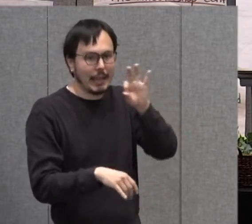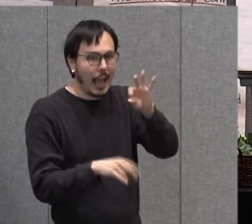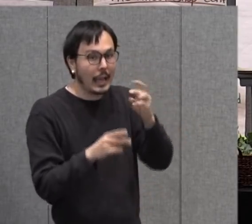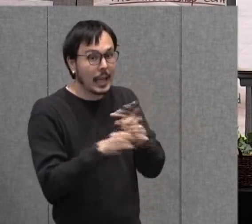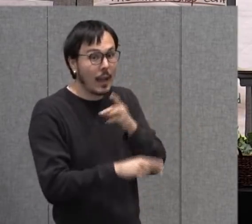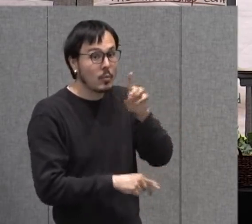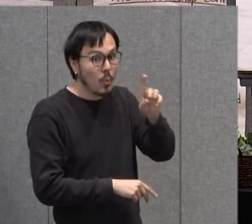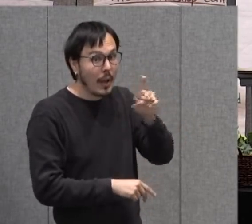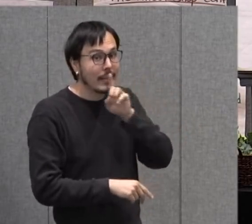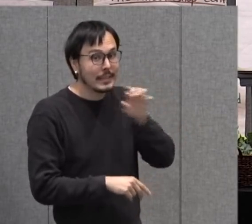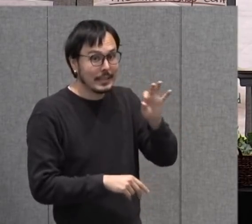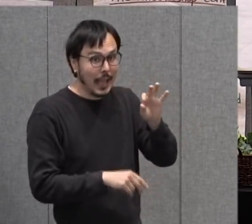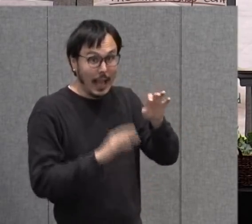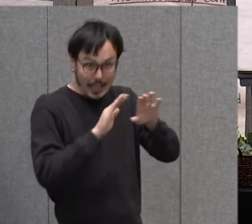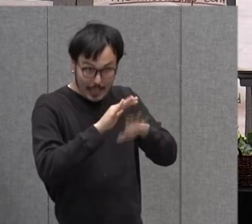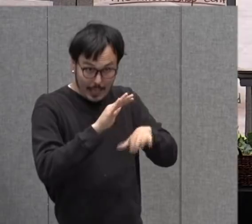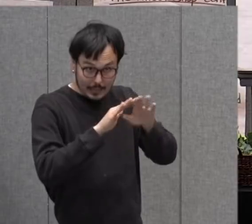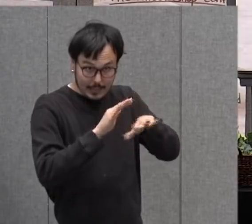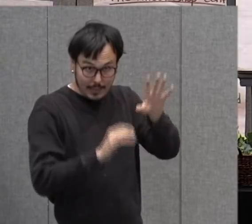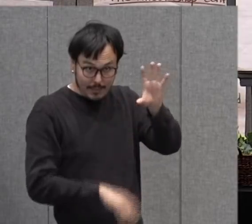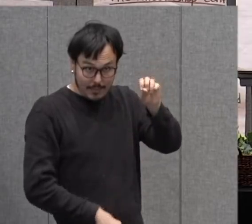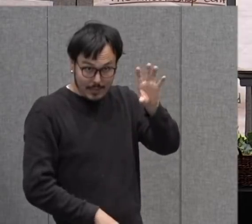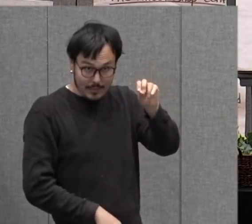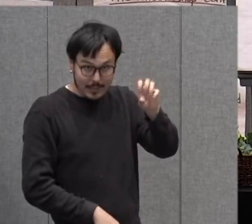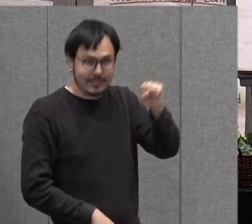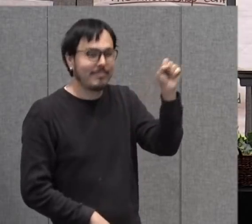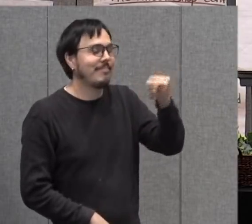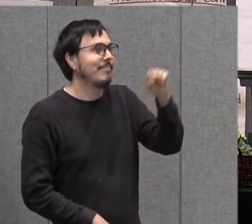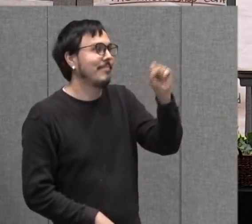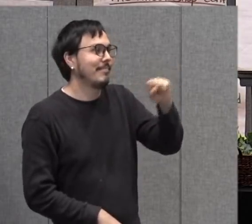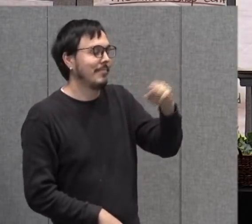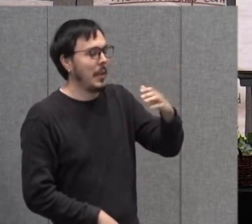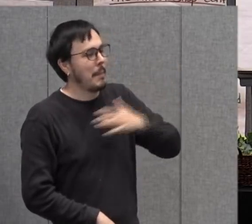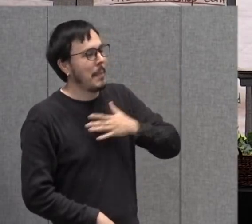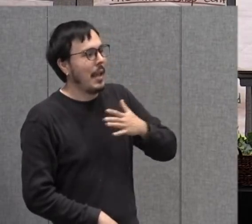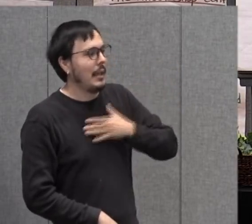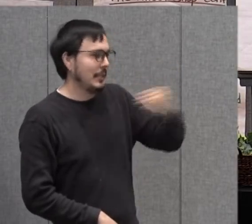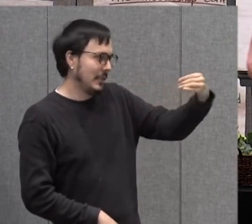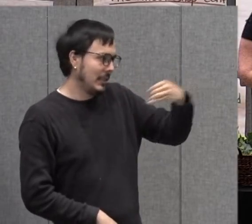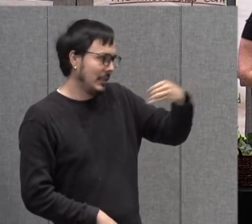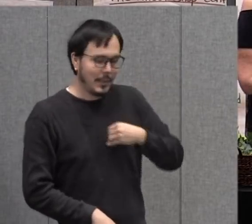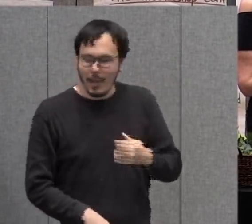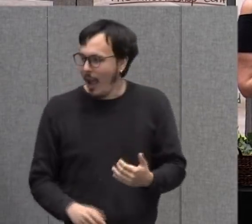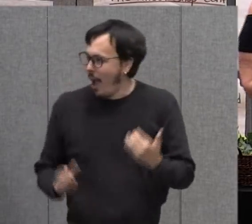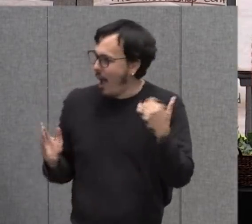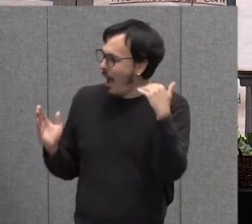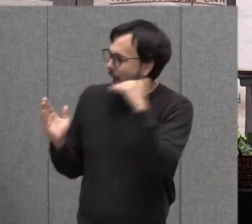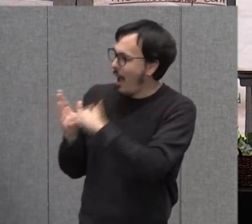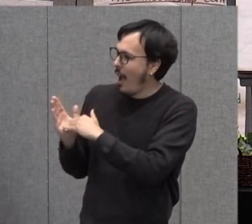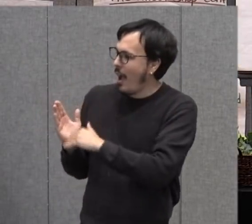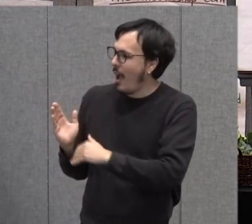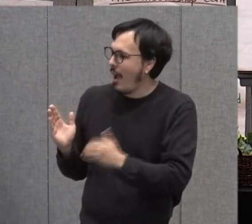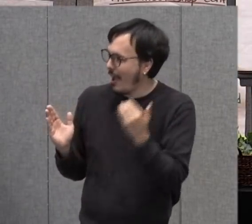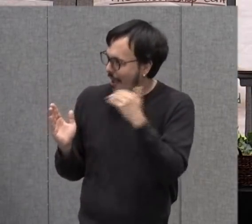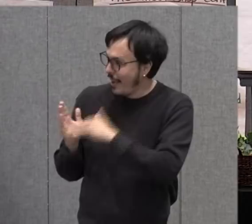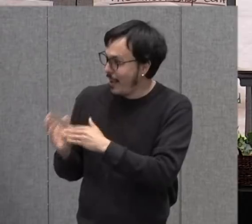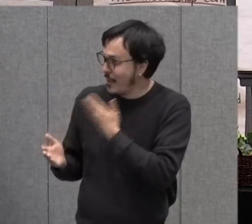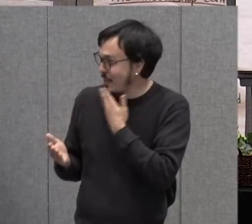Is it still less than 50? Yep, it's mine, hand it over. There it is again. I'm not doing very well.